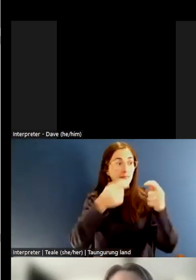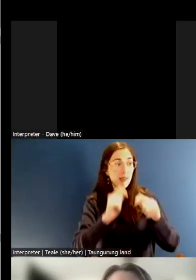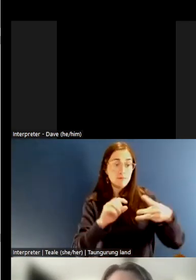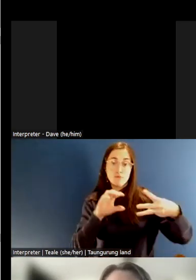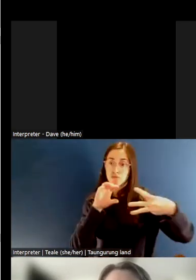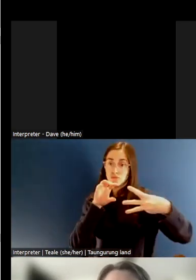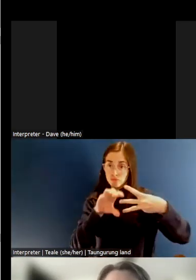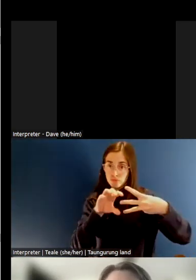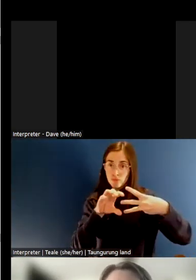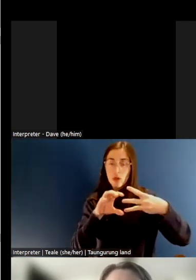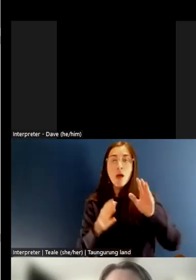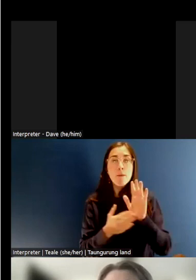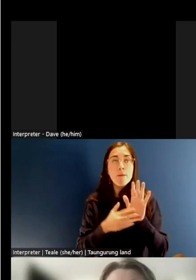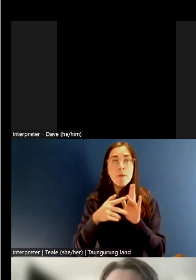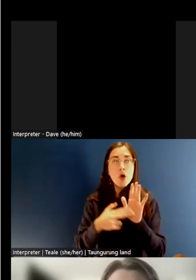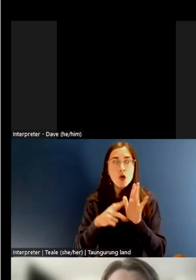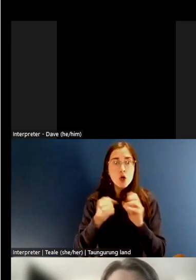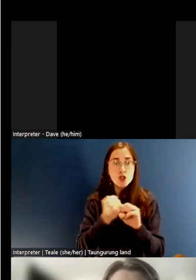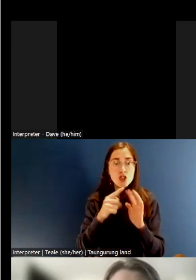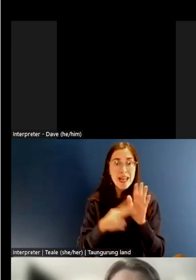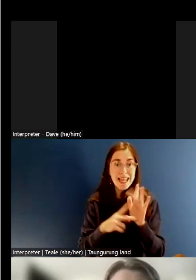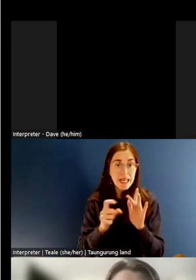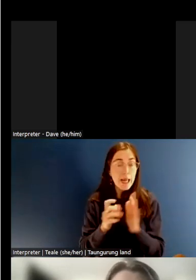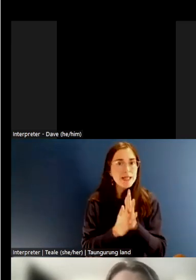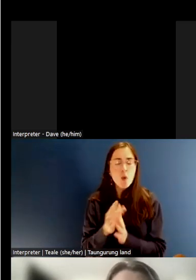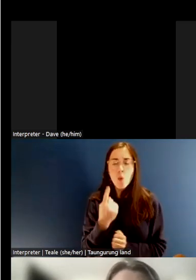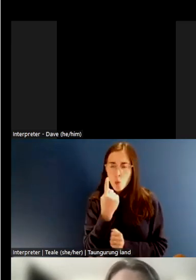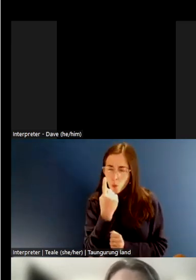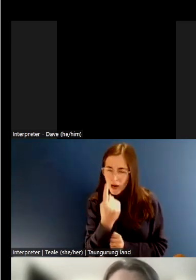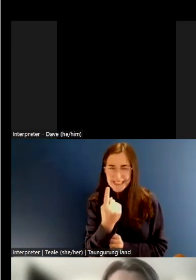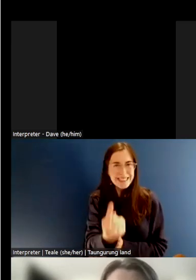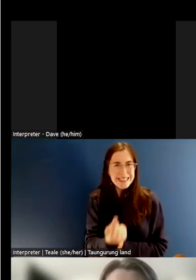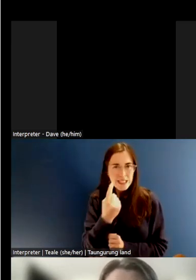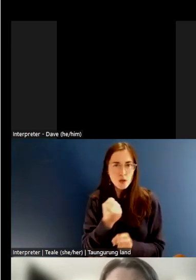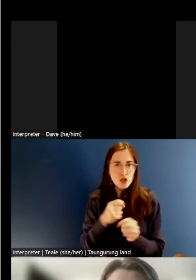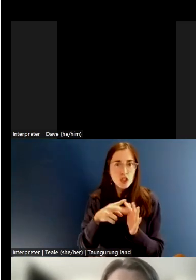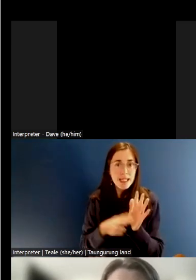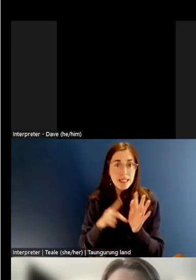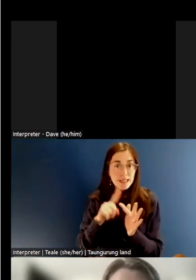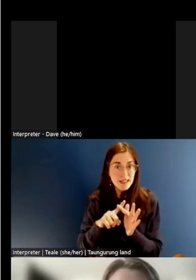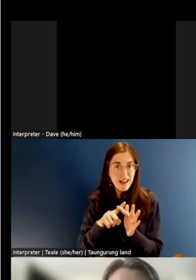So it's single gene and that's just sometimes a change in a single base pair in the DNA, so quite small.